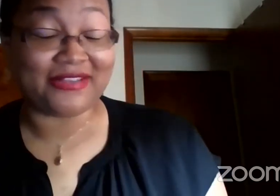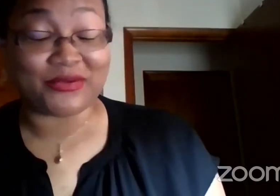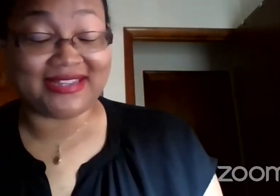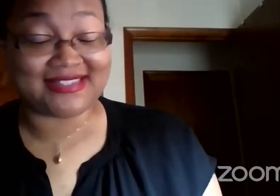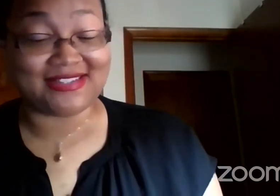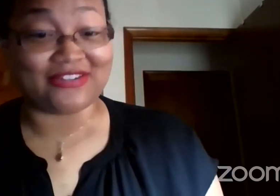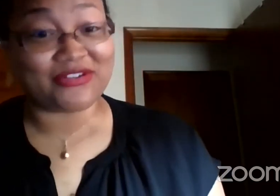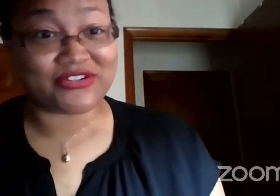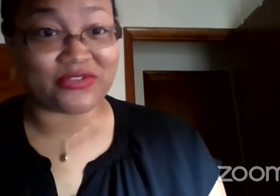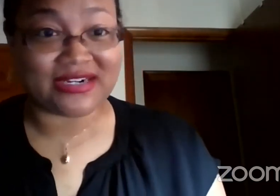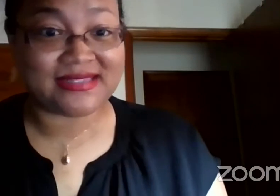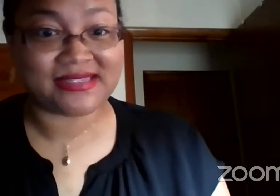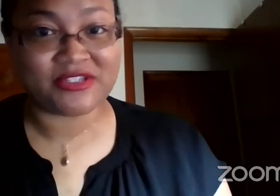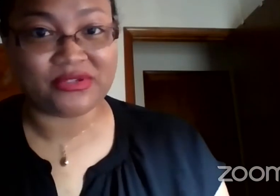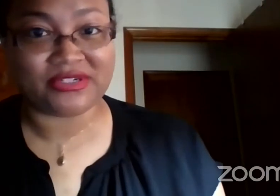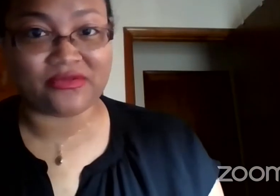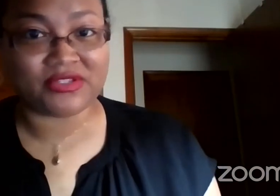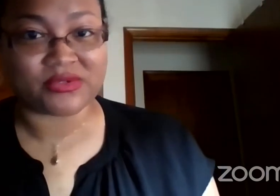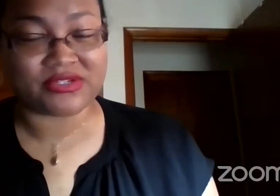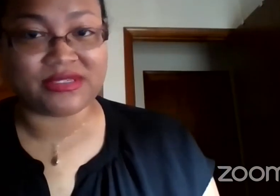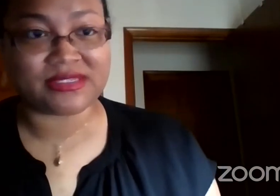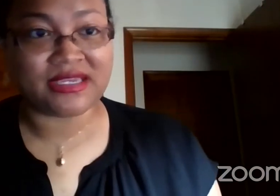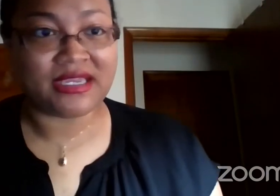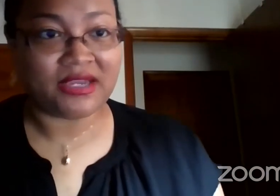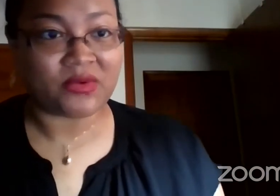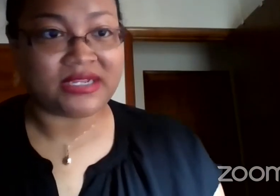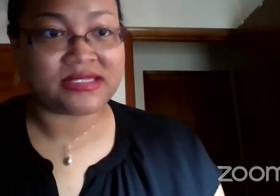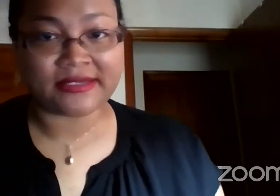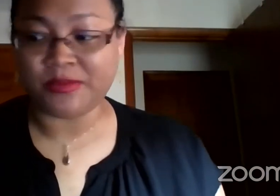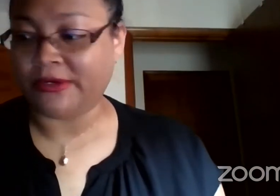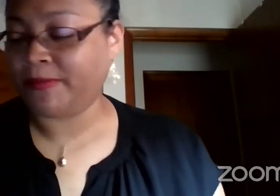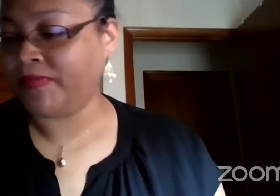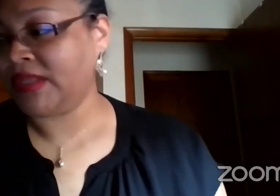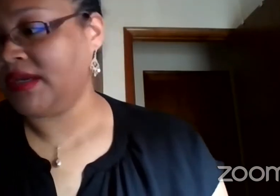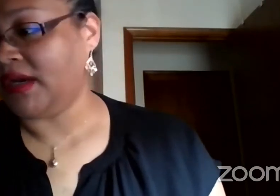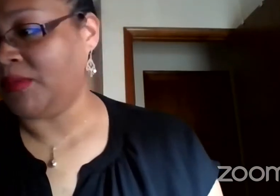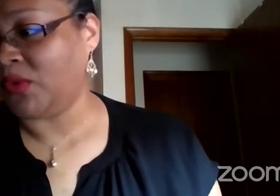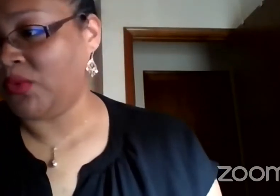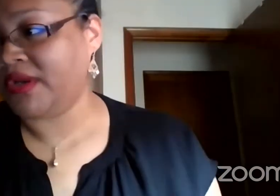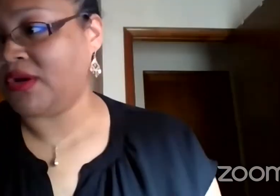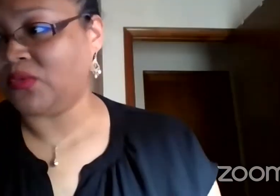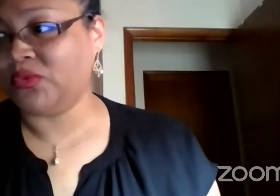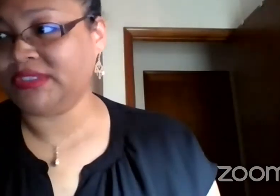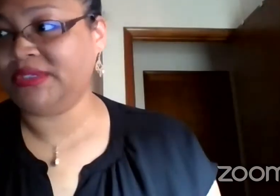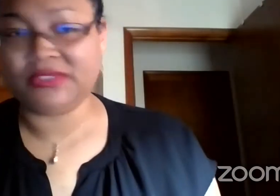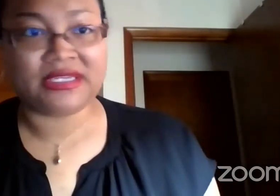either way, it's still a first for us, disability resources and rights expo. We are really,